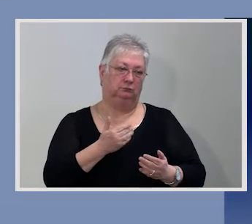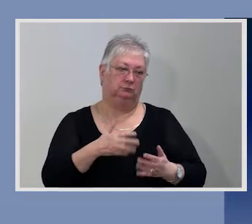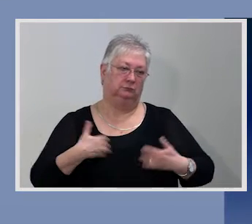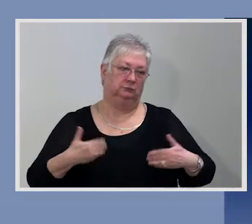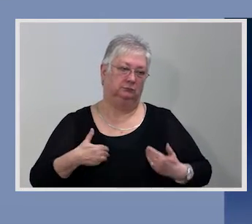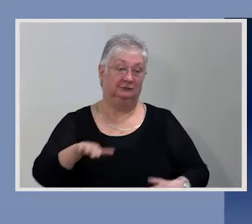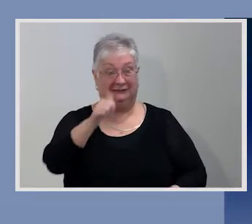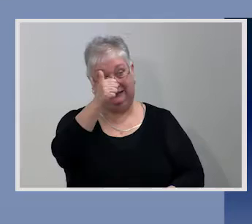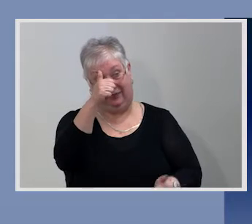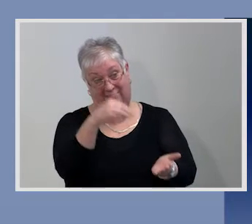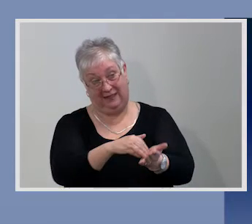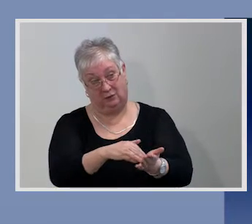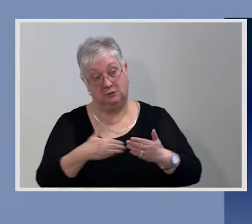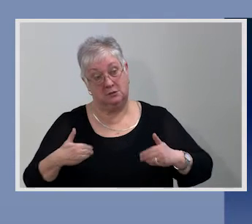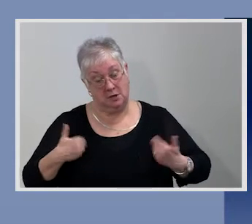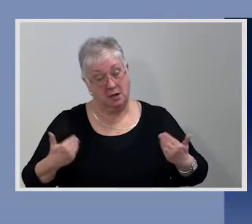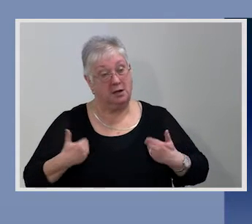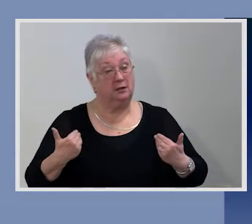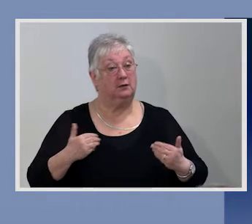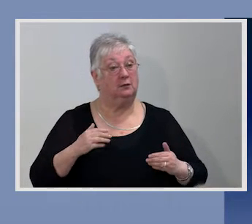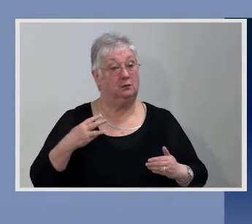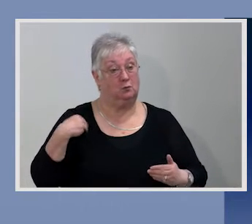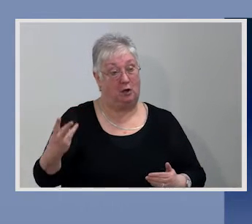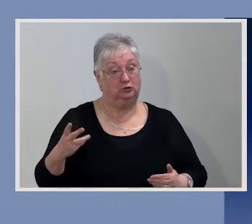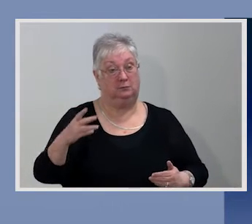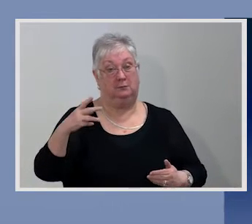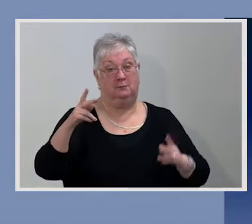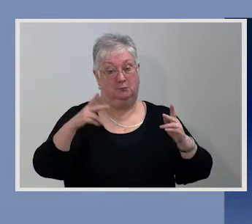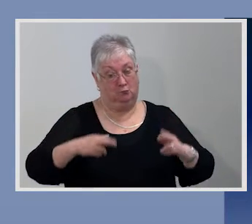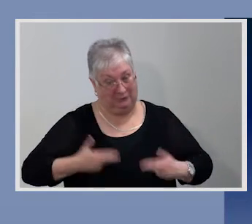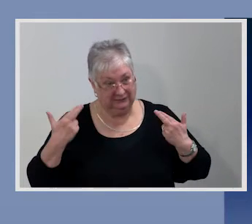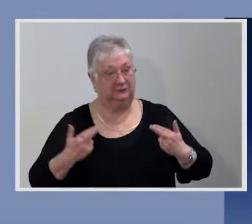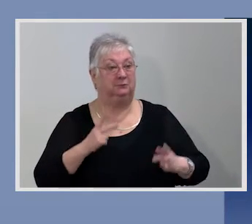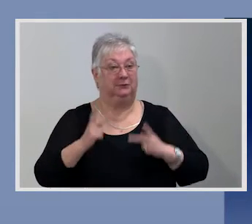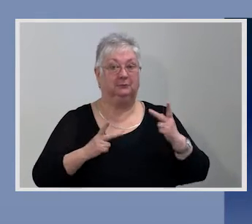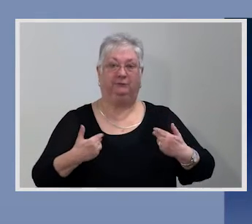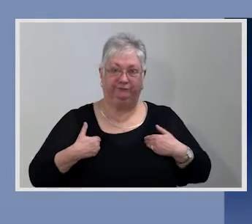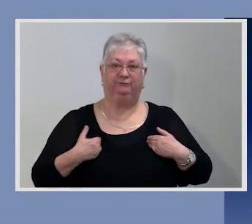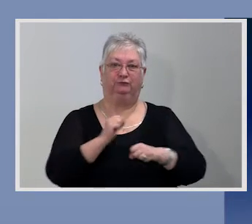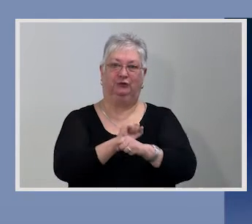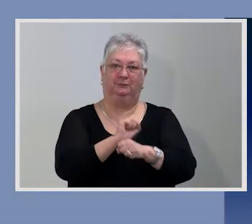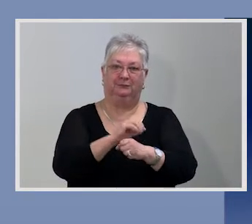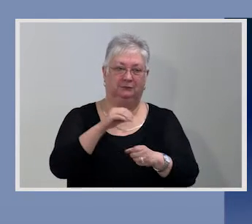OPPORTUNITIES EACH AND EVERY SUMMER. AND YOU CAN SEE THE OTHER EXPENDITURES THAT WE MAKE IN THE